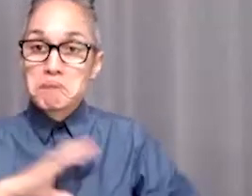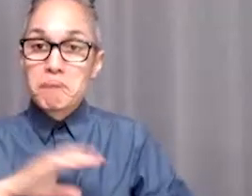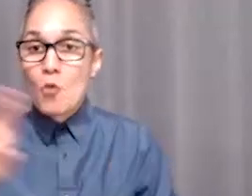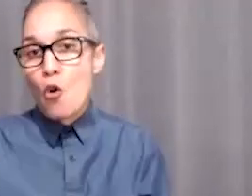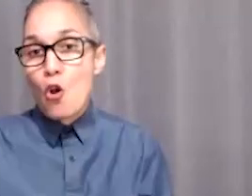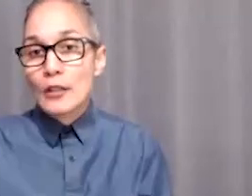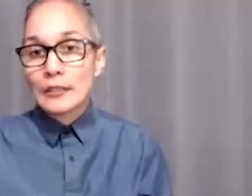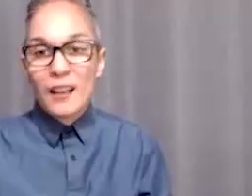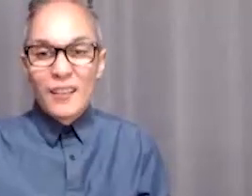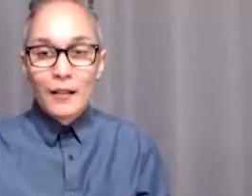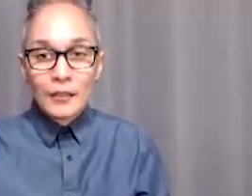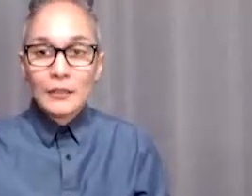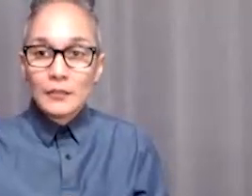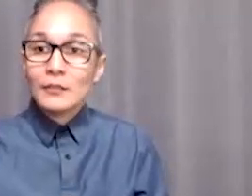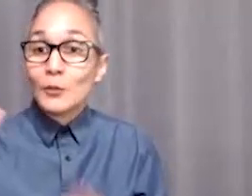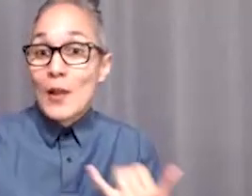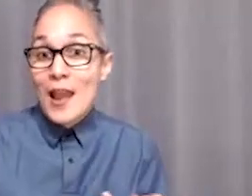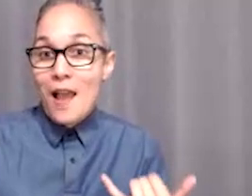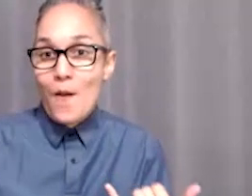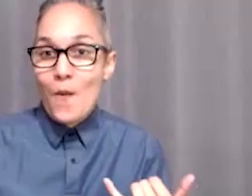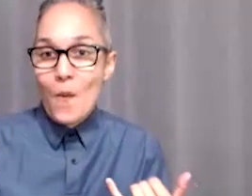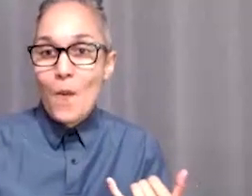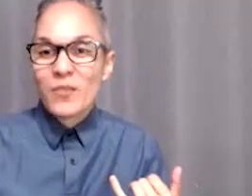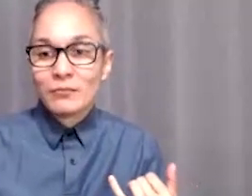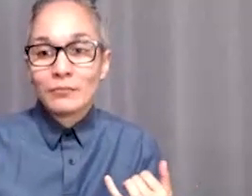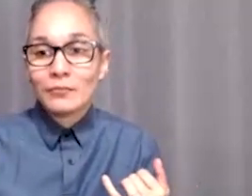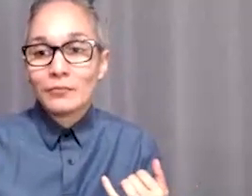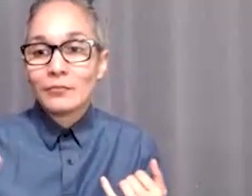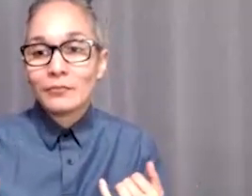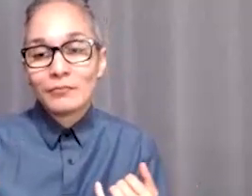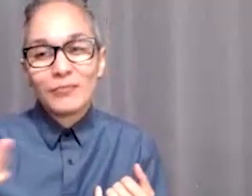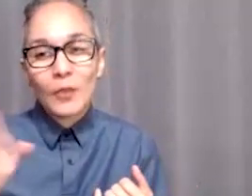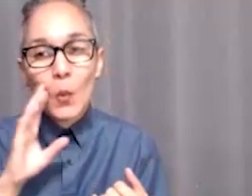And so now, they are going to write a report.